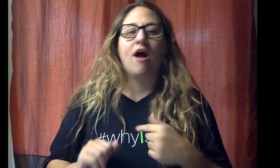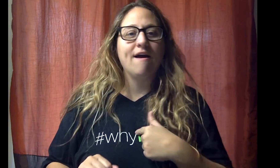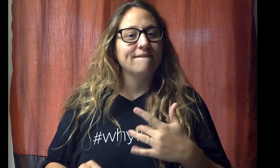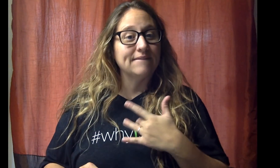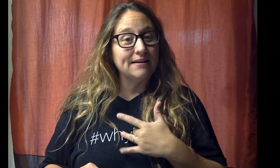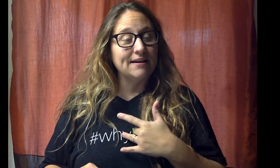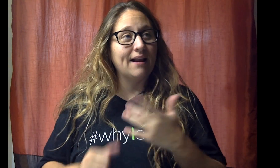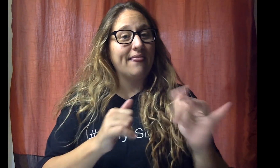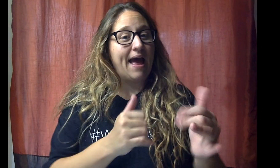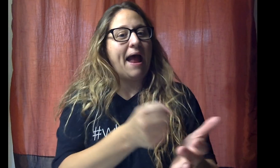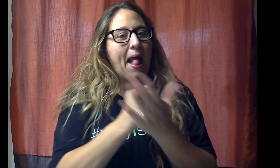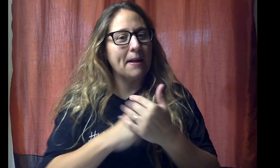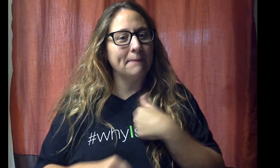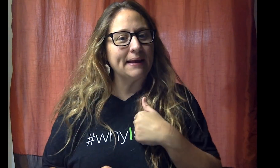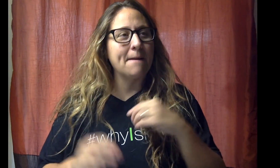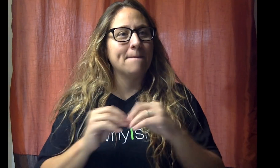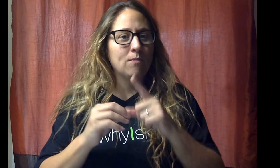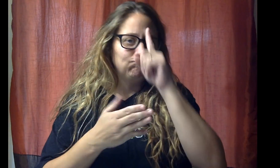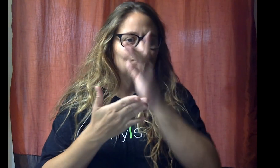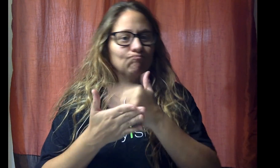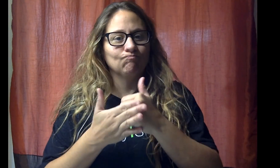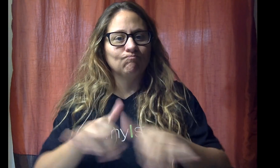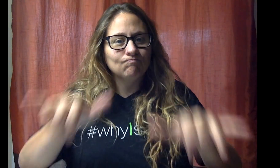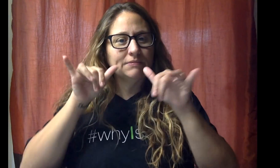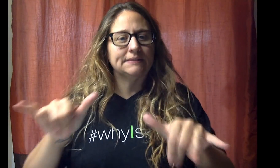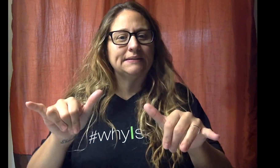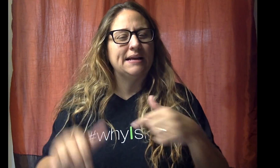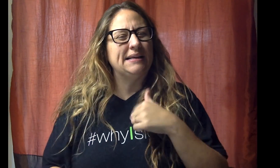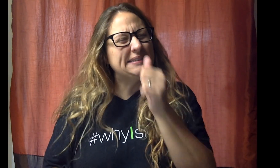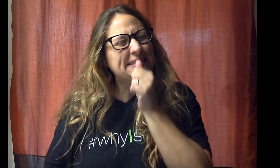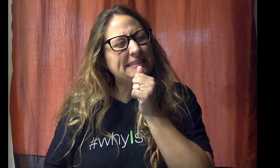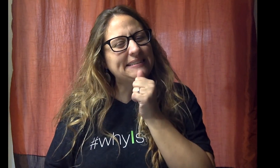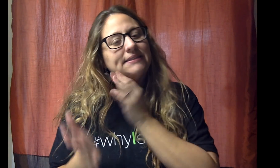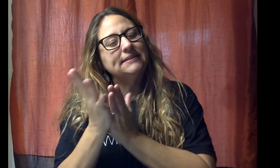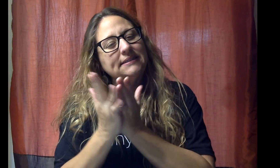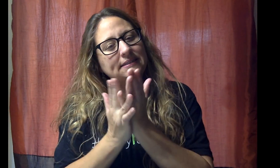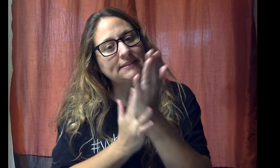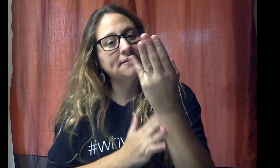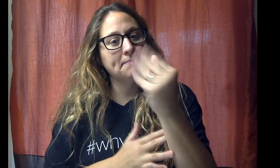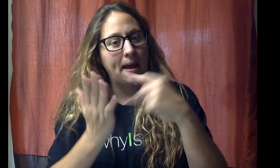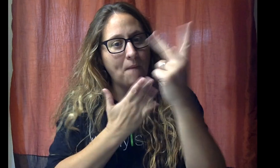Ironically, that was my inner motivation. It helped make me determined to do my best, and I stayed throughout the Master's program,